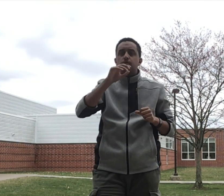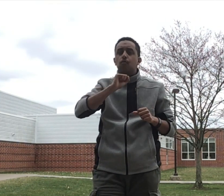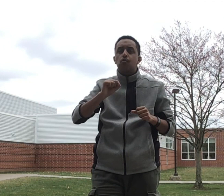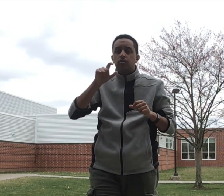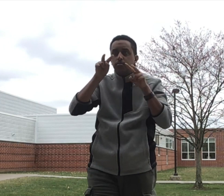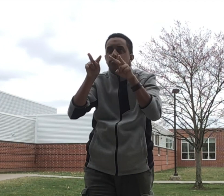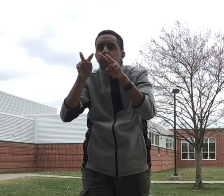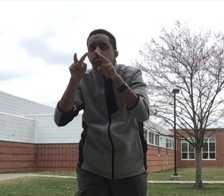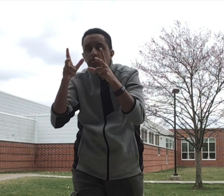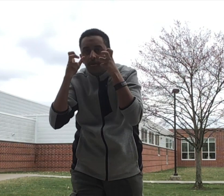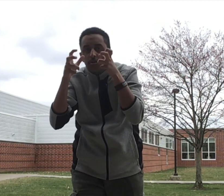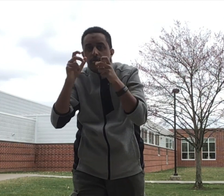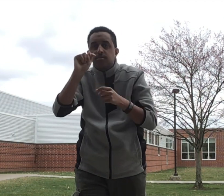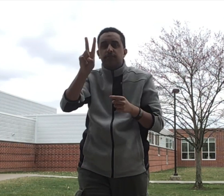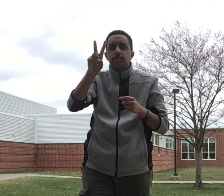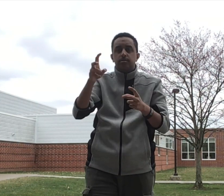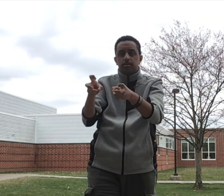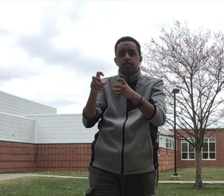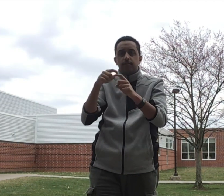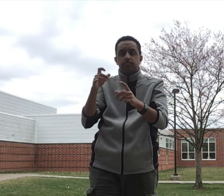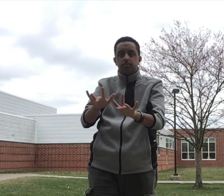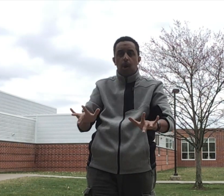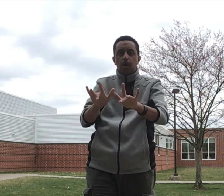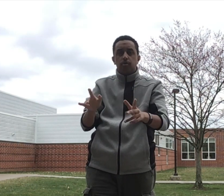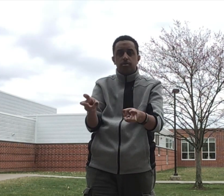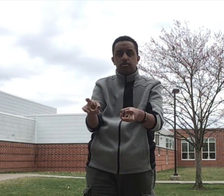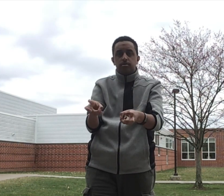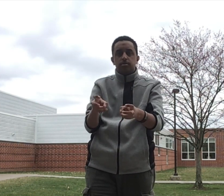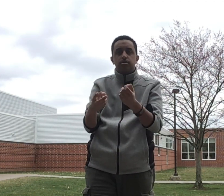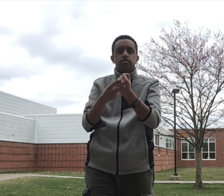and there was support for a Deaf President. People were watching what was happening on the news, on